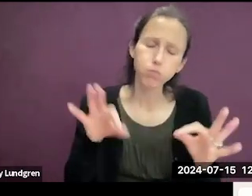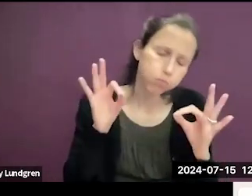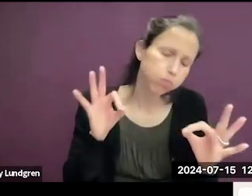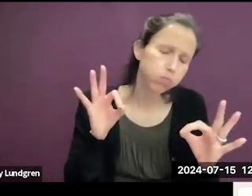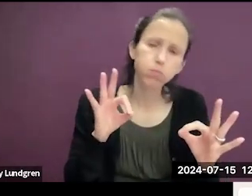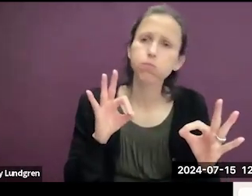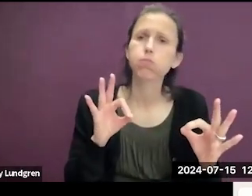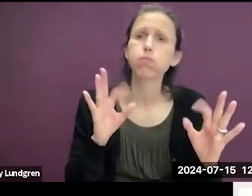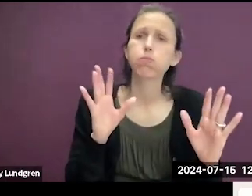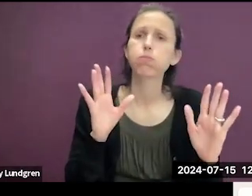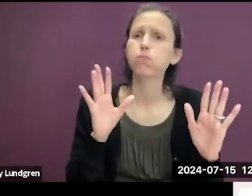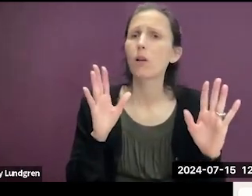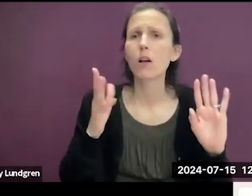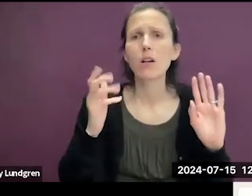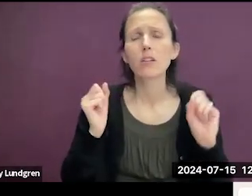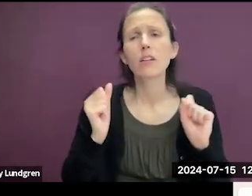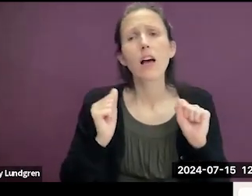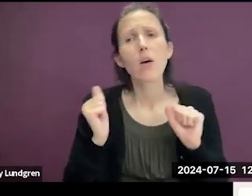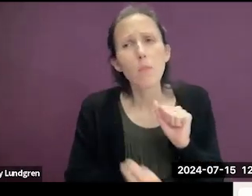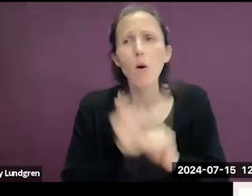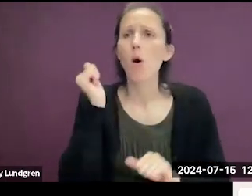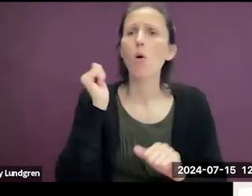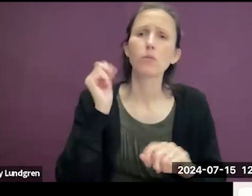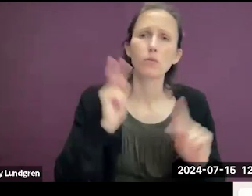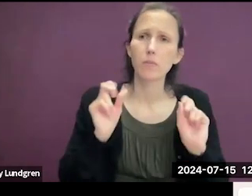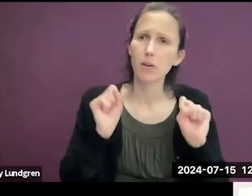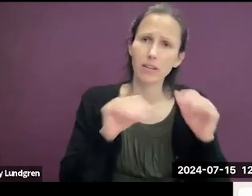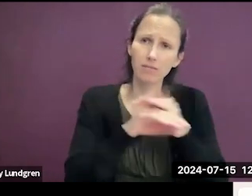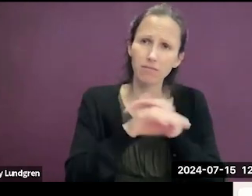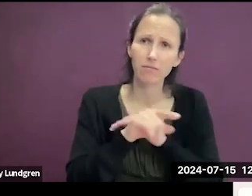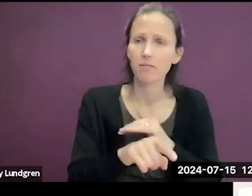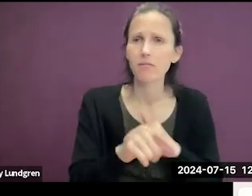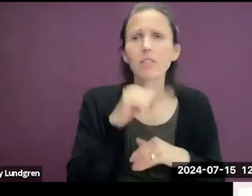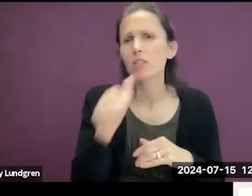and now it's accessible to the most people as possible, don't throw away all of that hard work